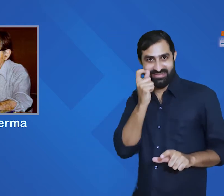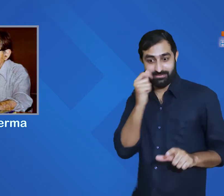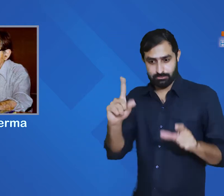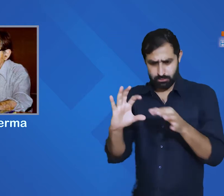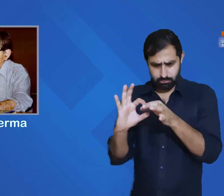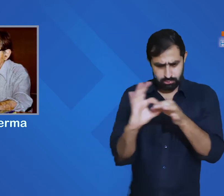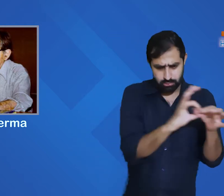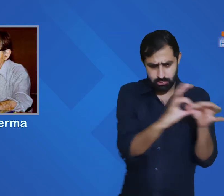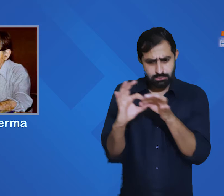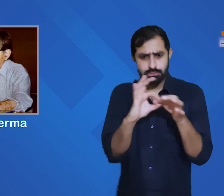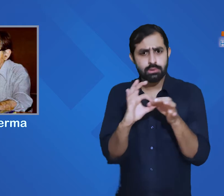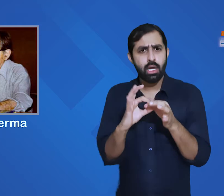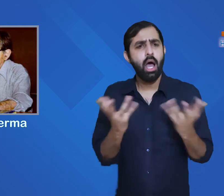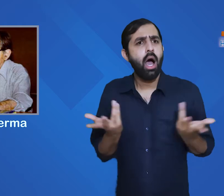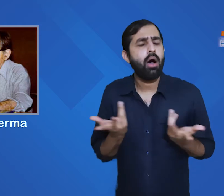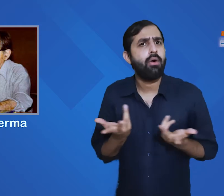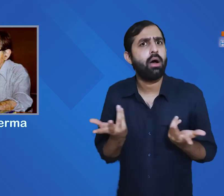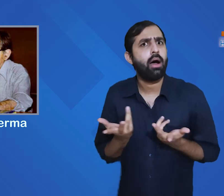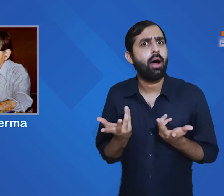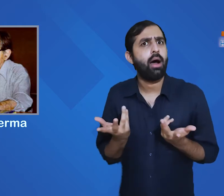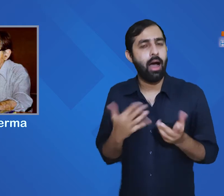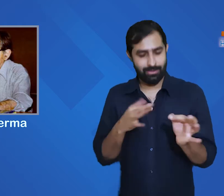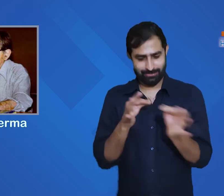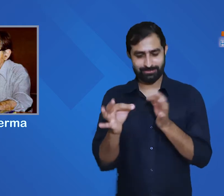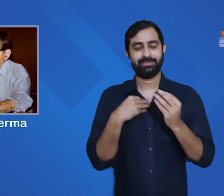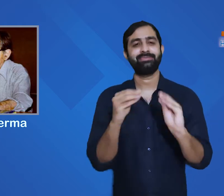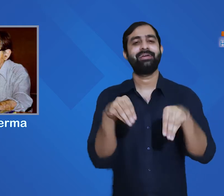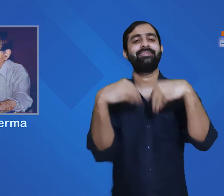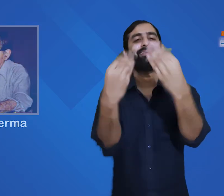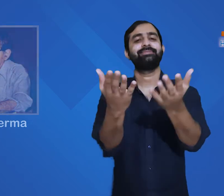language and National identity. Let me tell you about this.